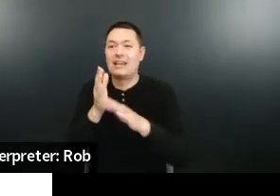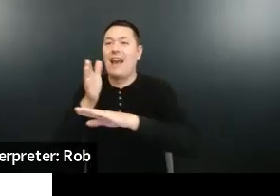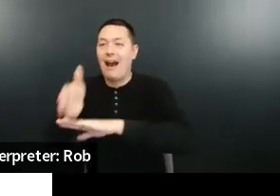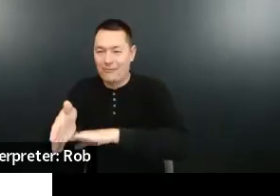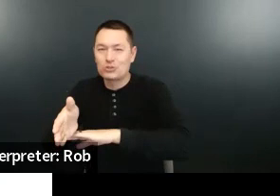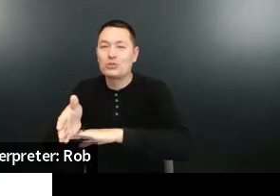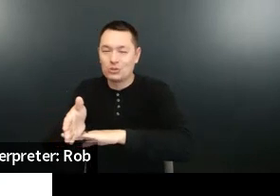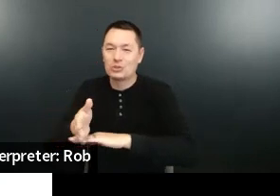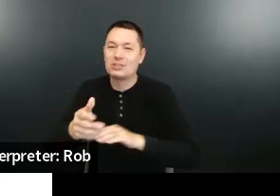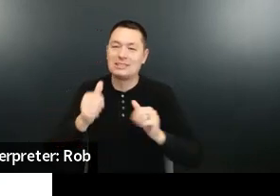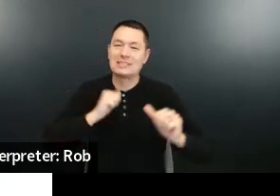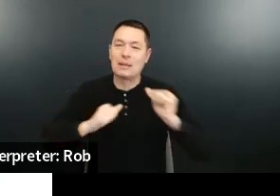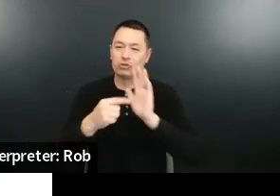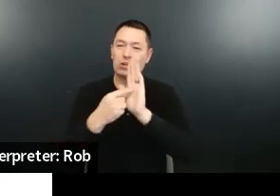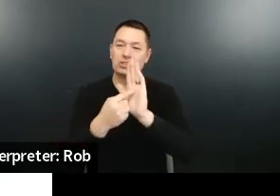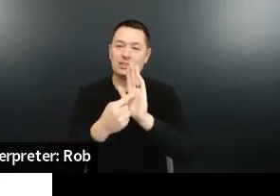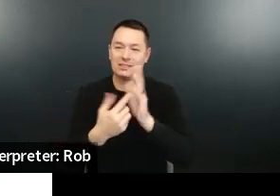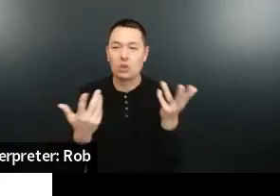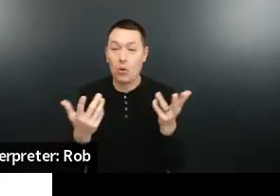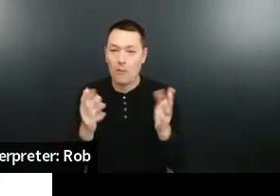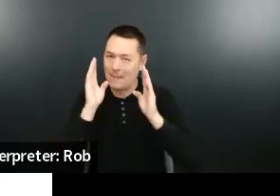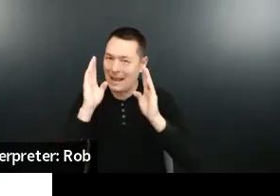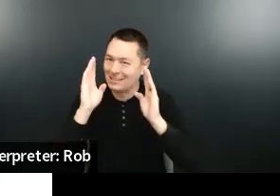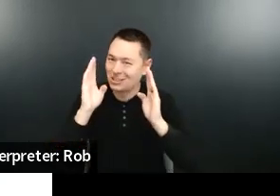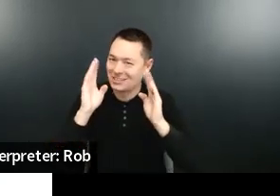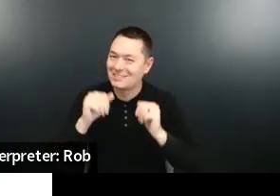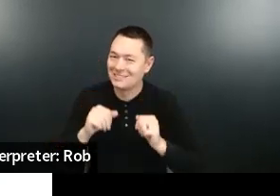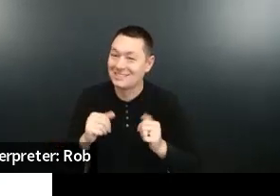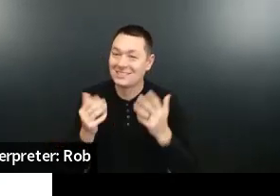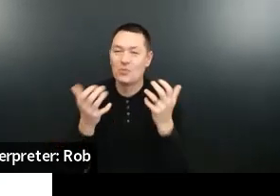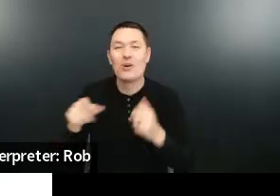so people pay attention because we want you to be able to do this.